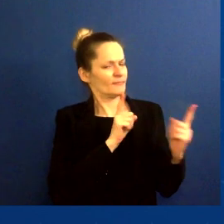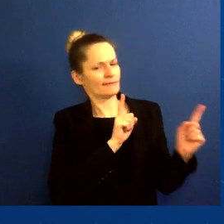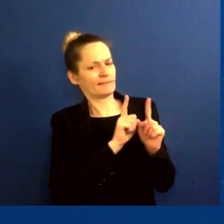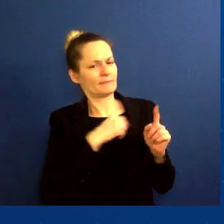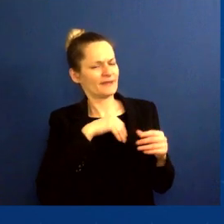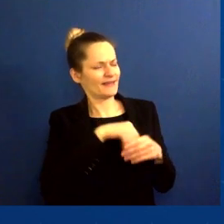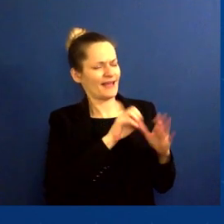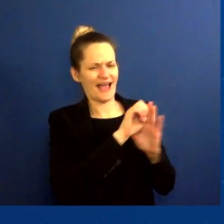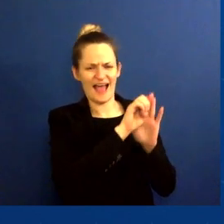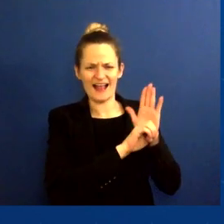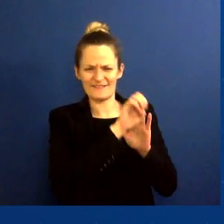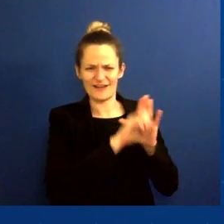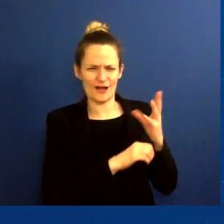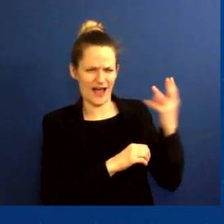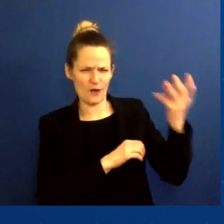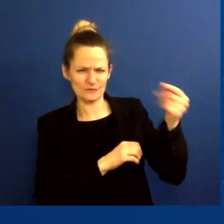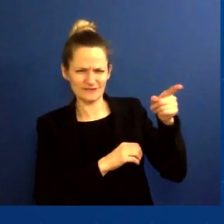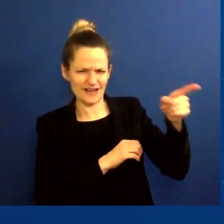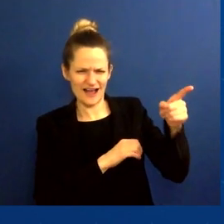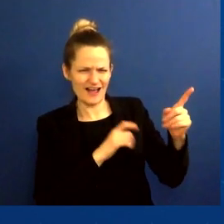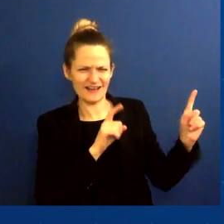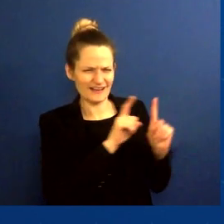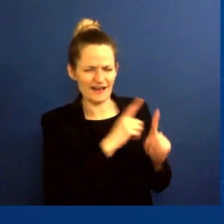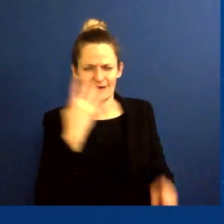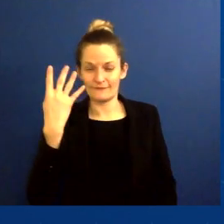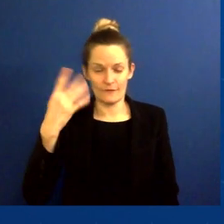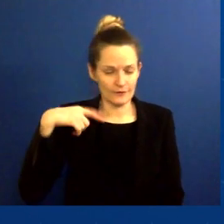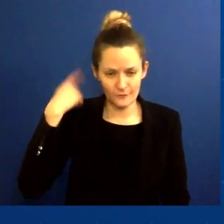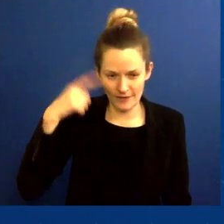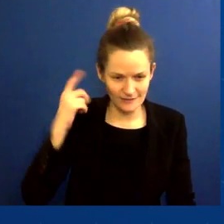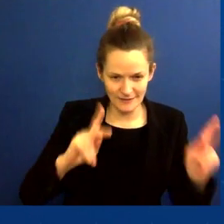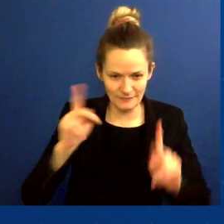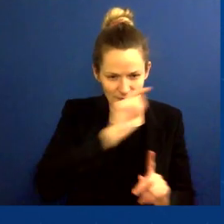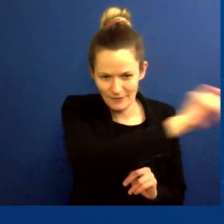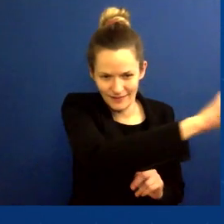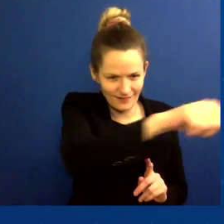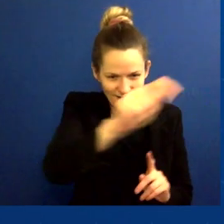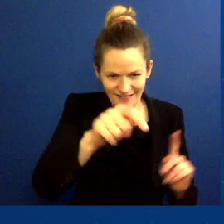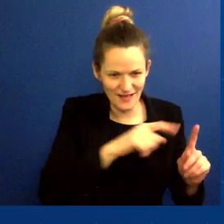sitting and having their lunch on a beam, I guess about 12 stories above the ground.